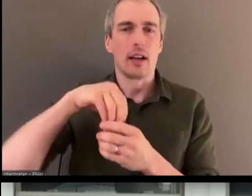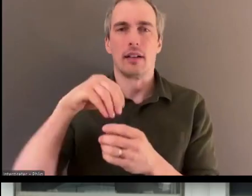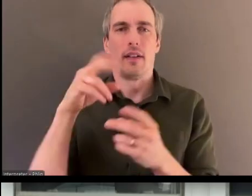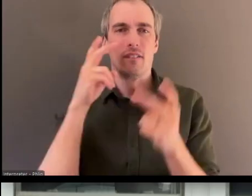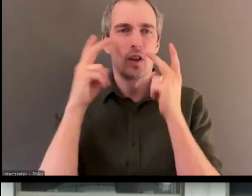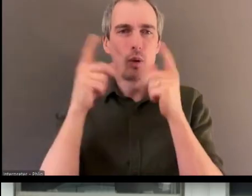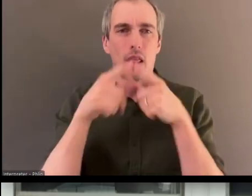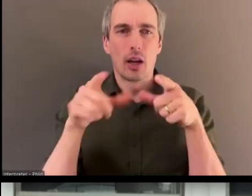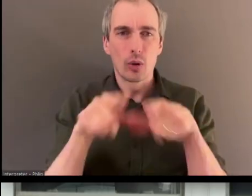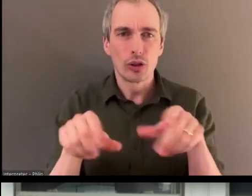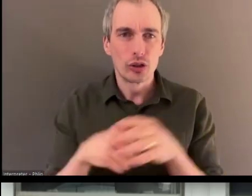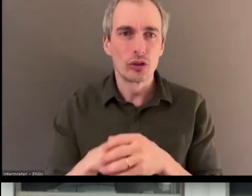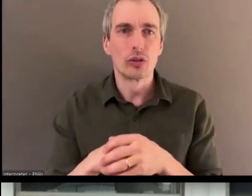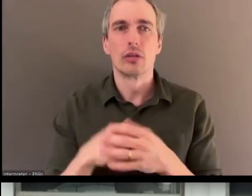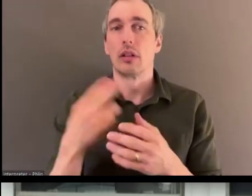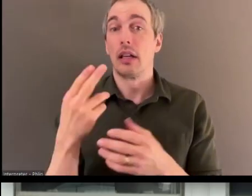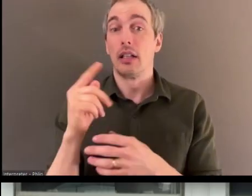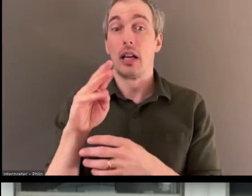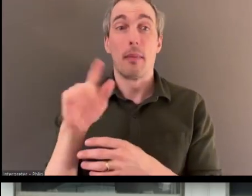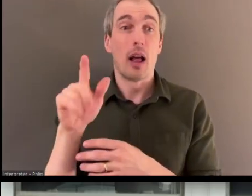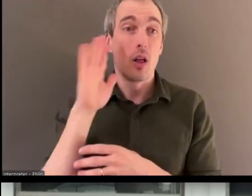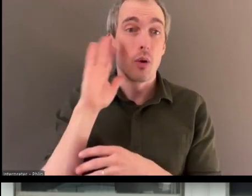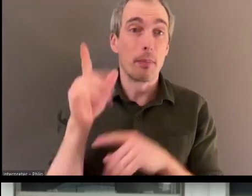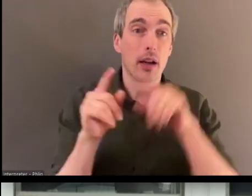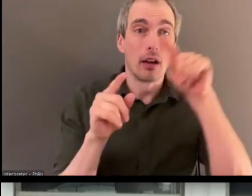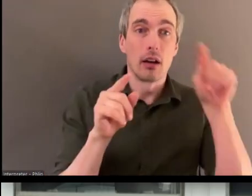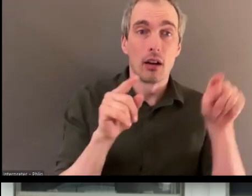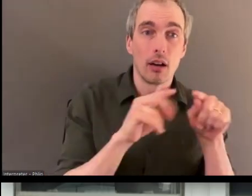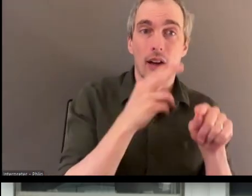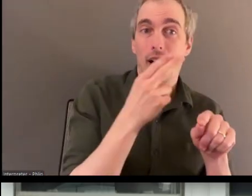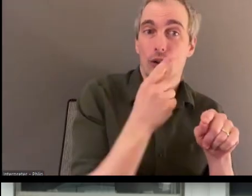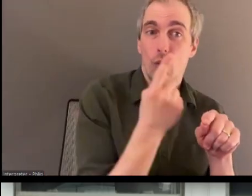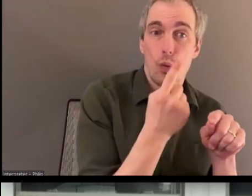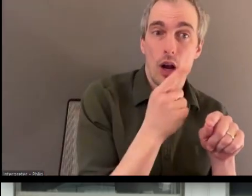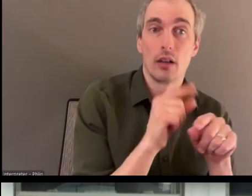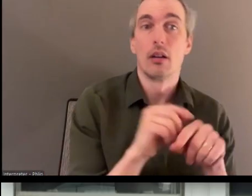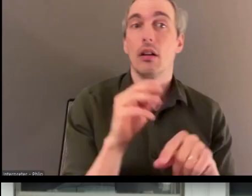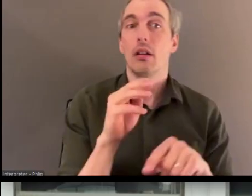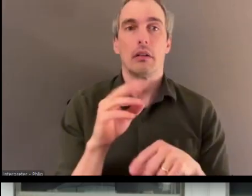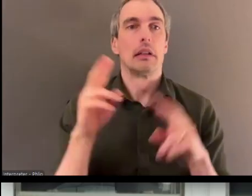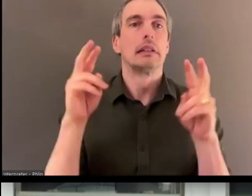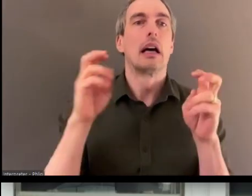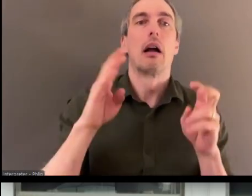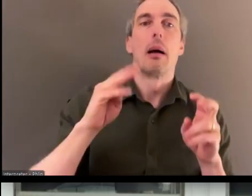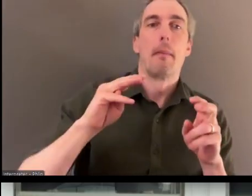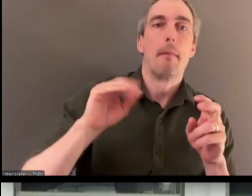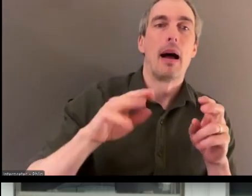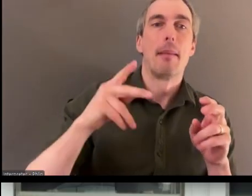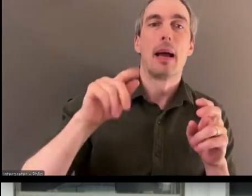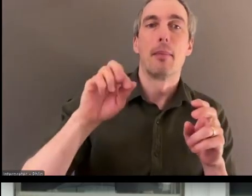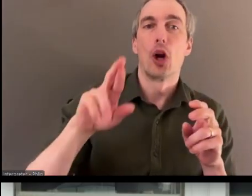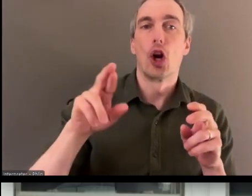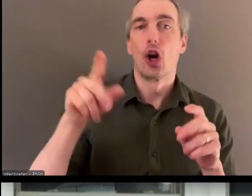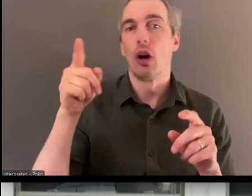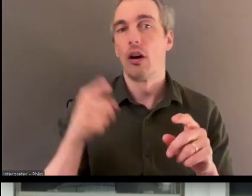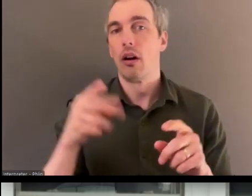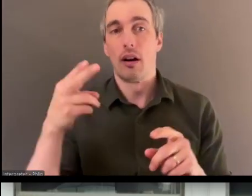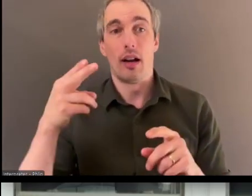And then when it's rendered in that HTML, by a screen reader interpreting that semantic tag, that